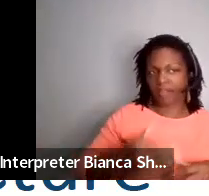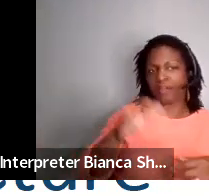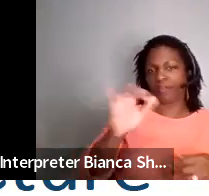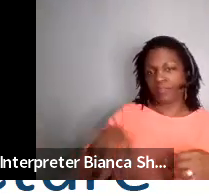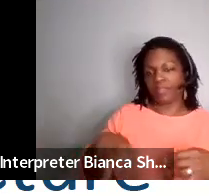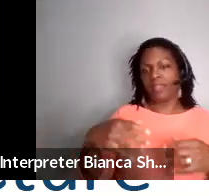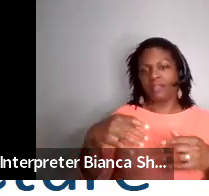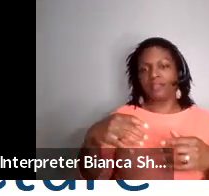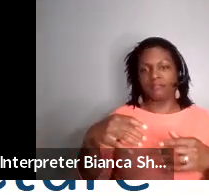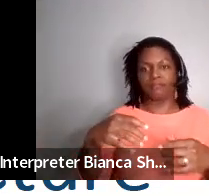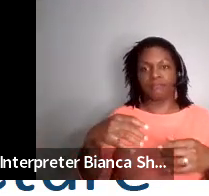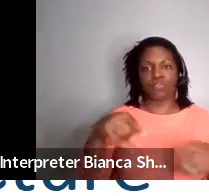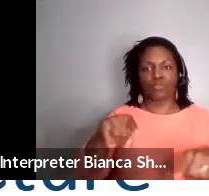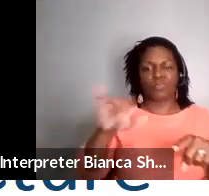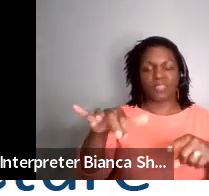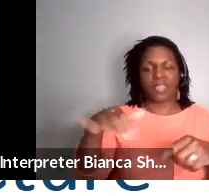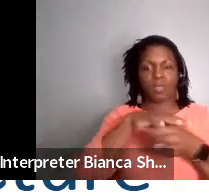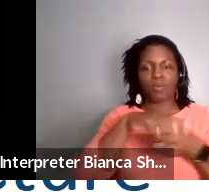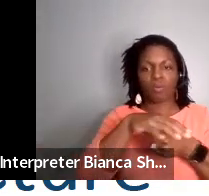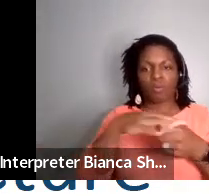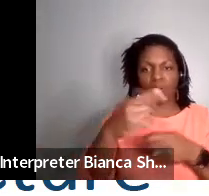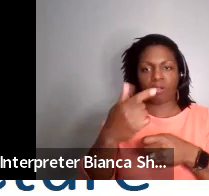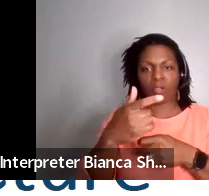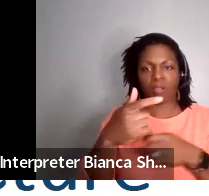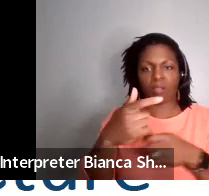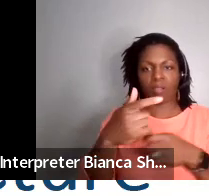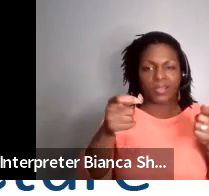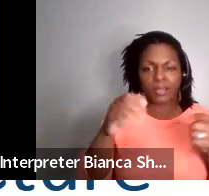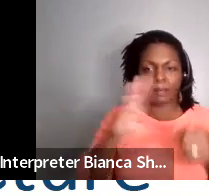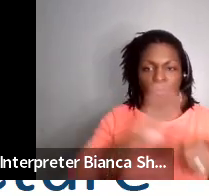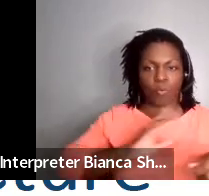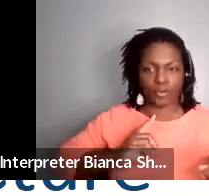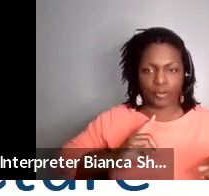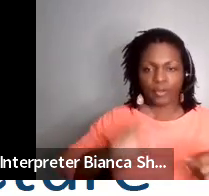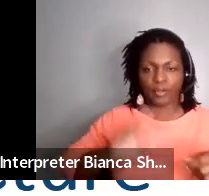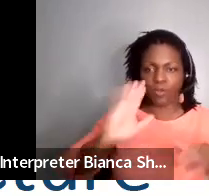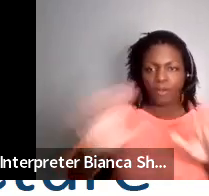local governing board, and the goal of that is to make sure that community based services are just that care community base.